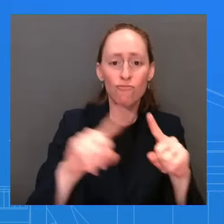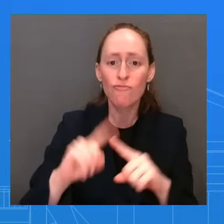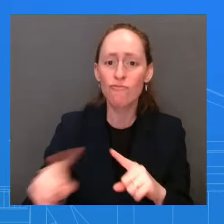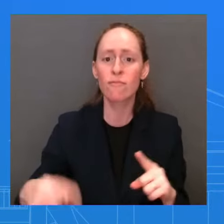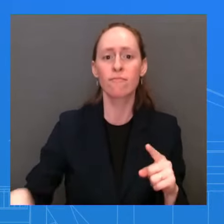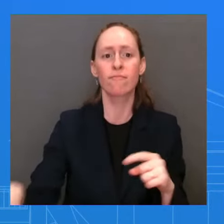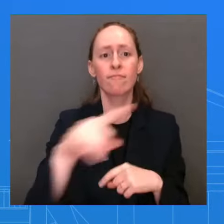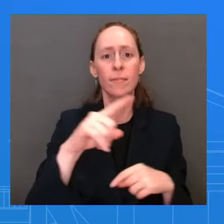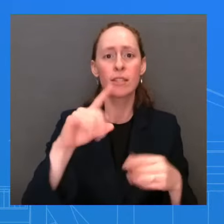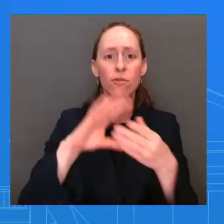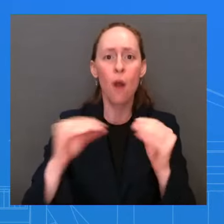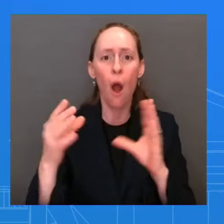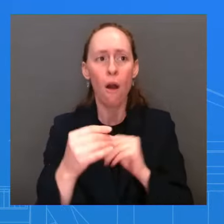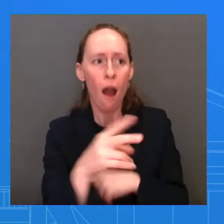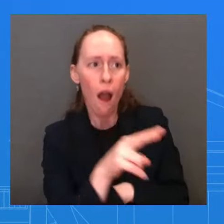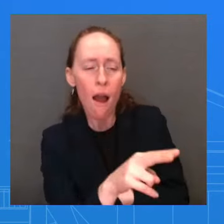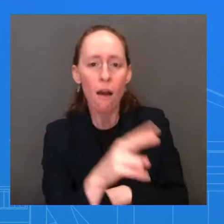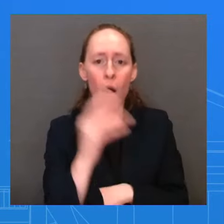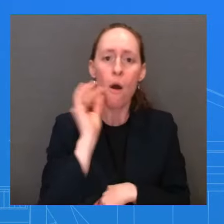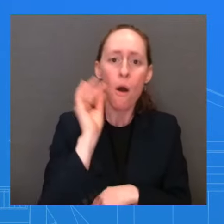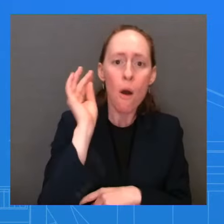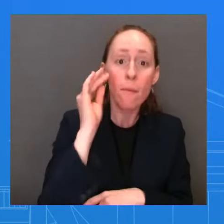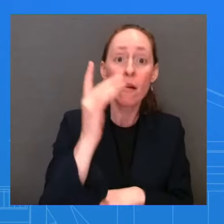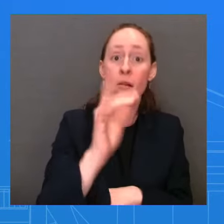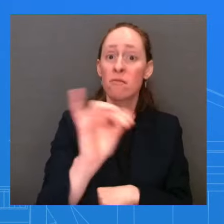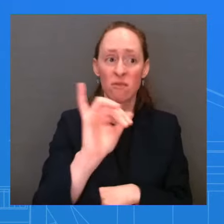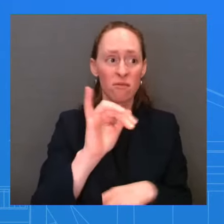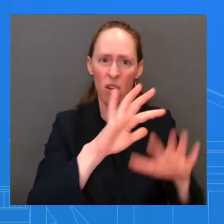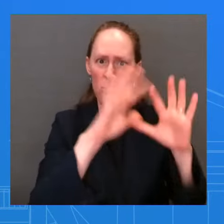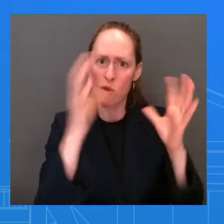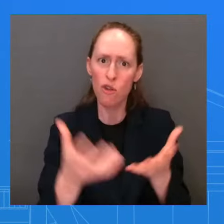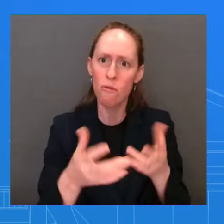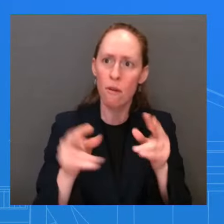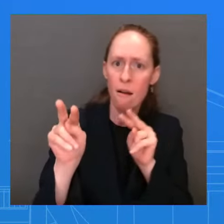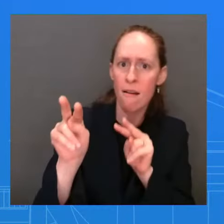how profoundly important it is for people, particularly young people,